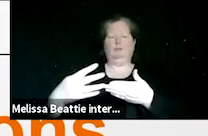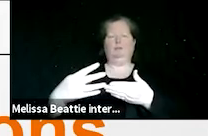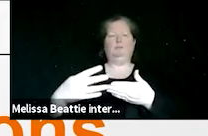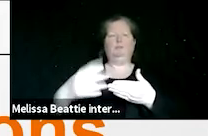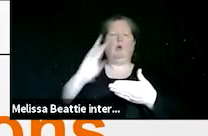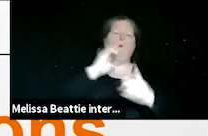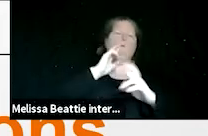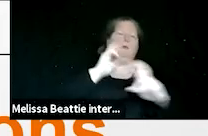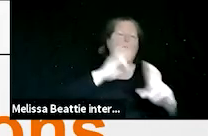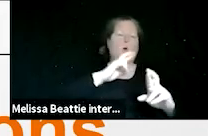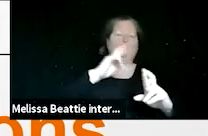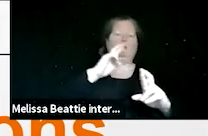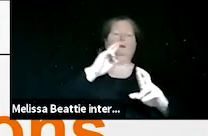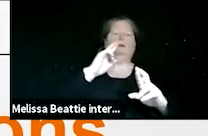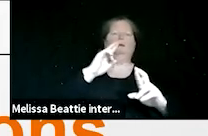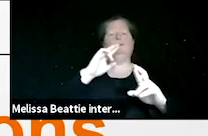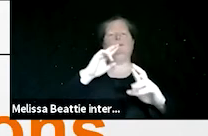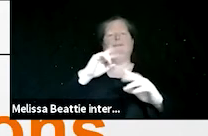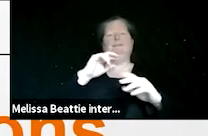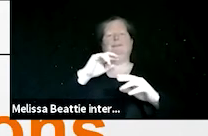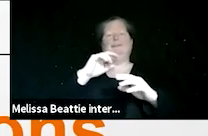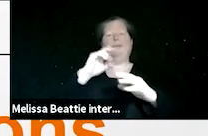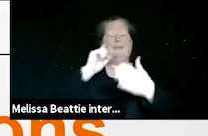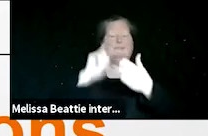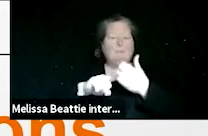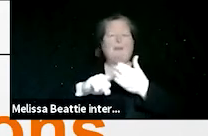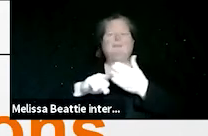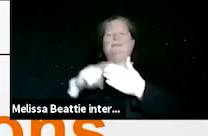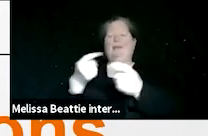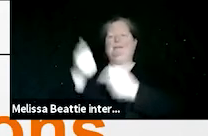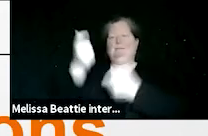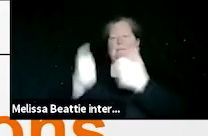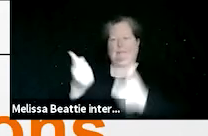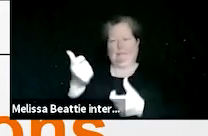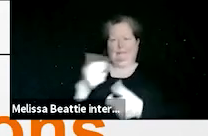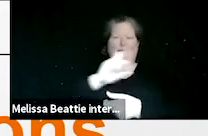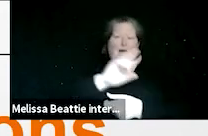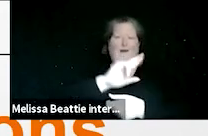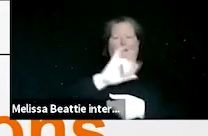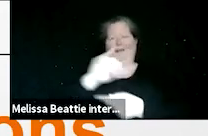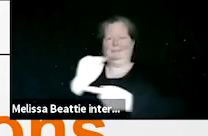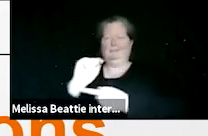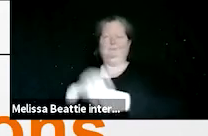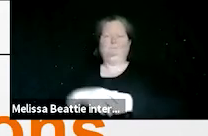Ben Woelk: Not doing too much with that right now. But the idea initially was to get it. Let's get it something that's easy for people to remember